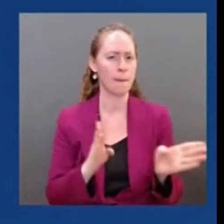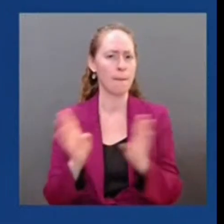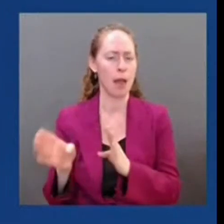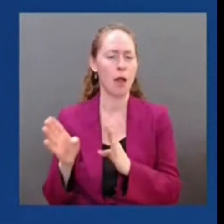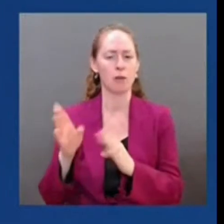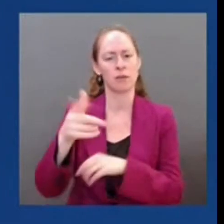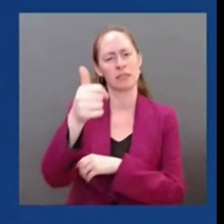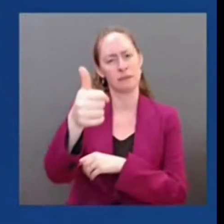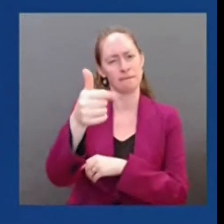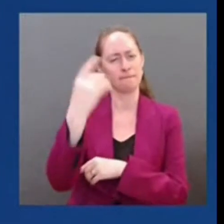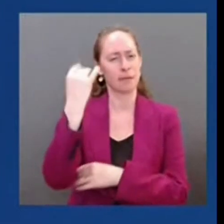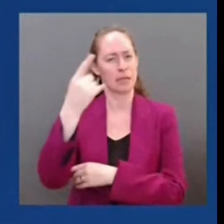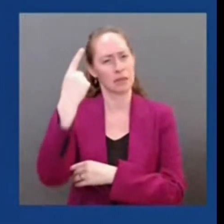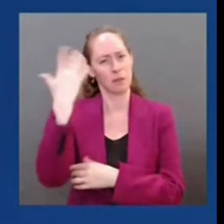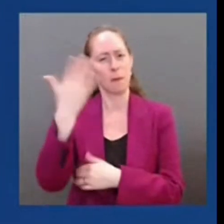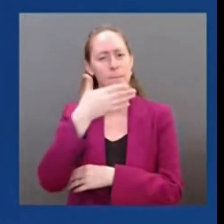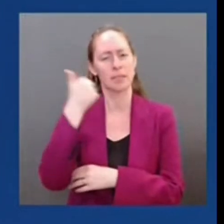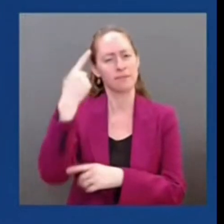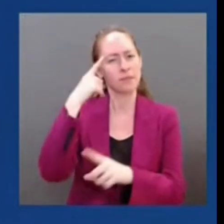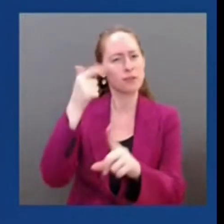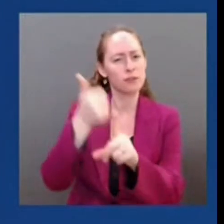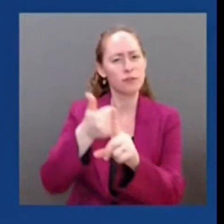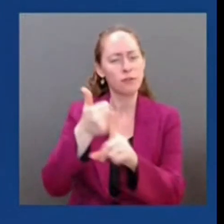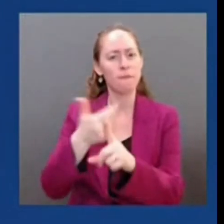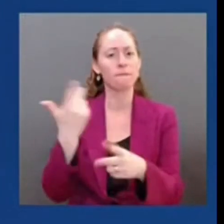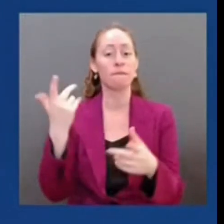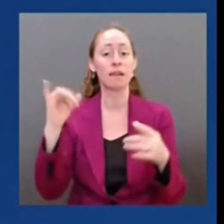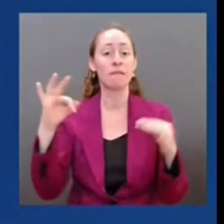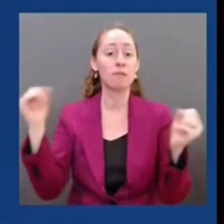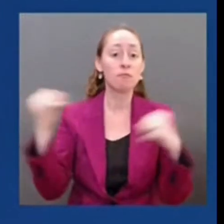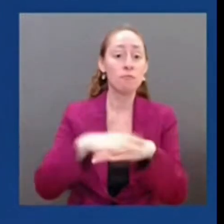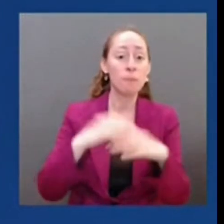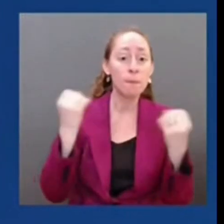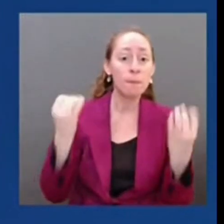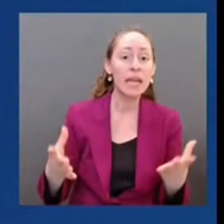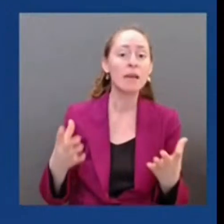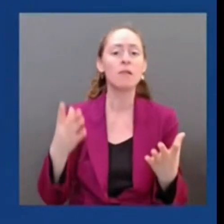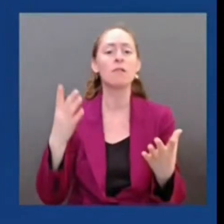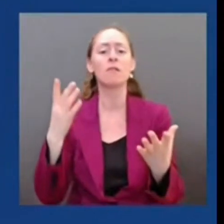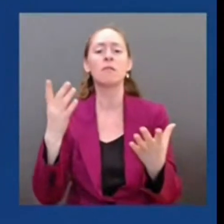TAKING PREVENTION MEASURES BASED ON THEIR OWN RISKS LIKE